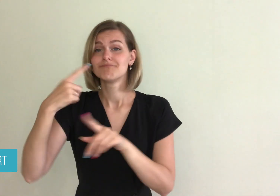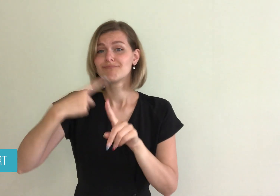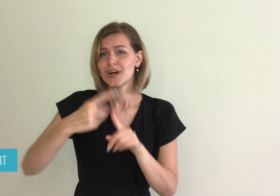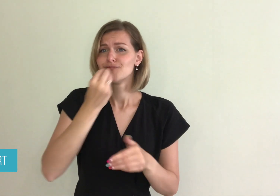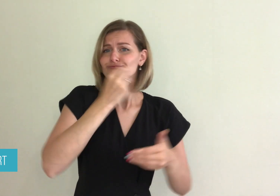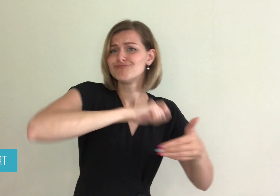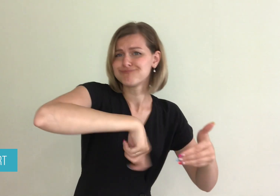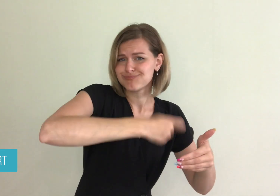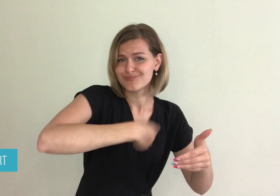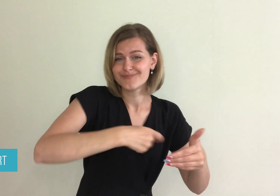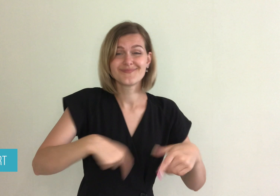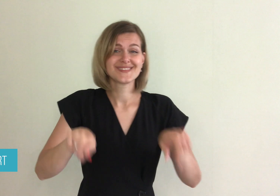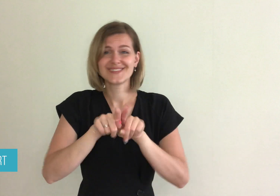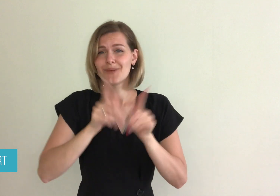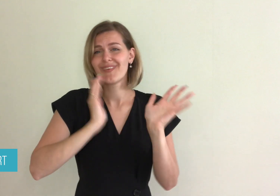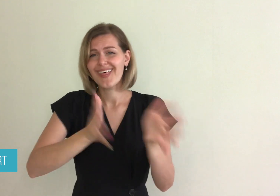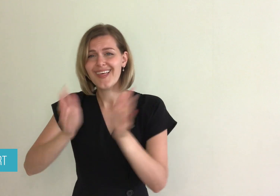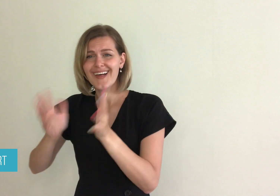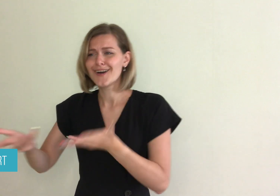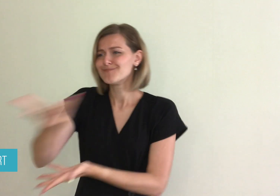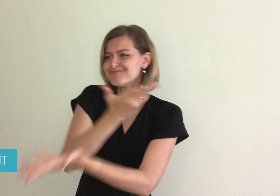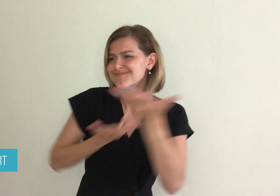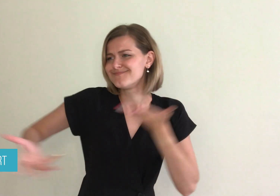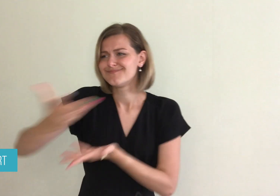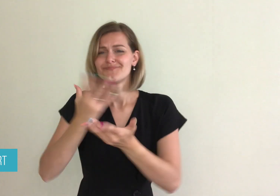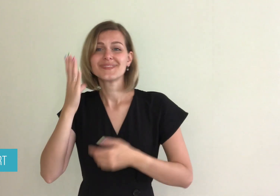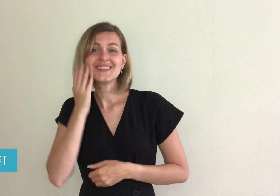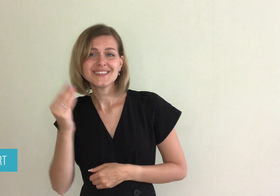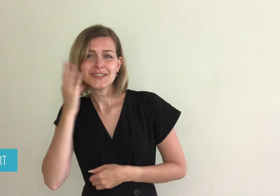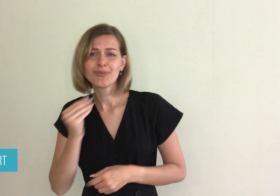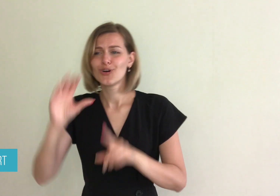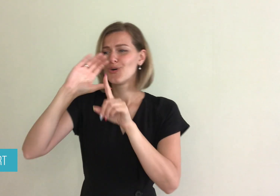share experiences and culture, and go swimming.